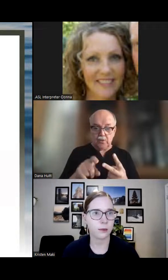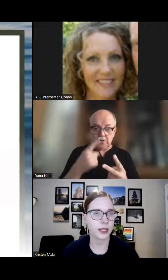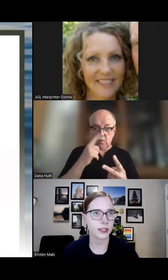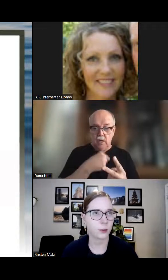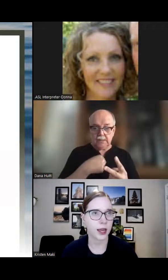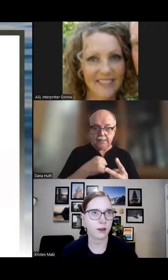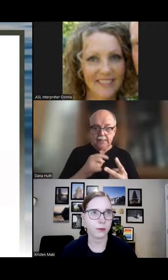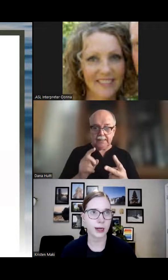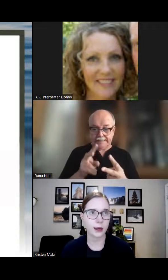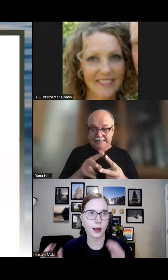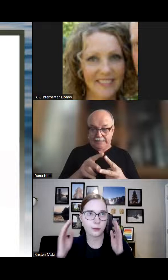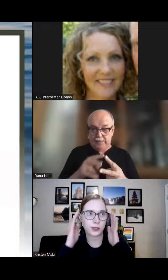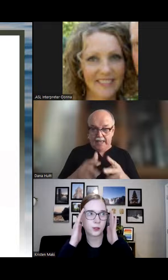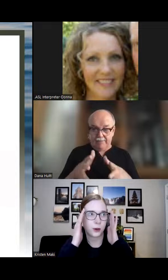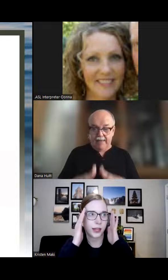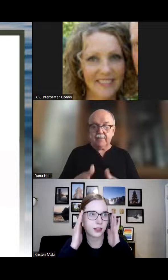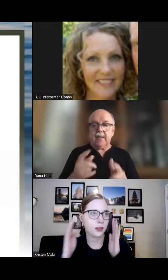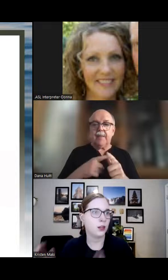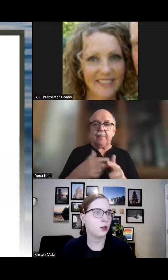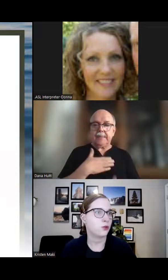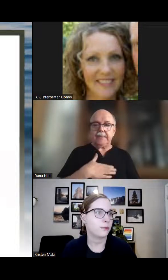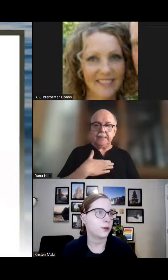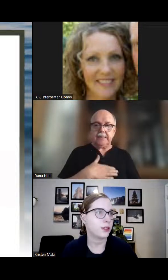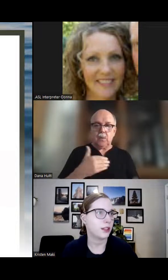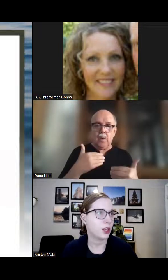to -- a spouse be paid to be a family caregiver. So that's one difference between the two